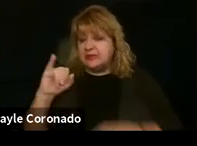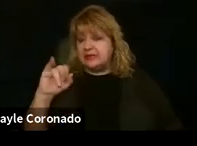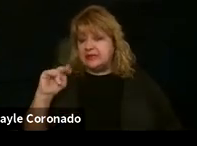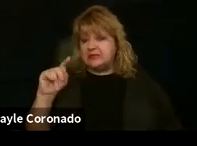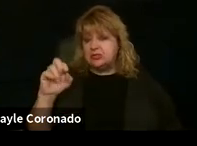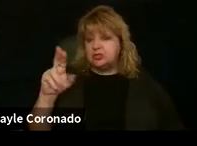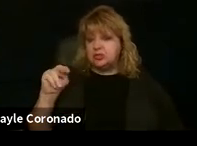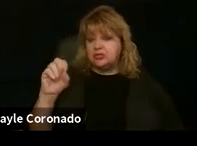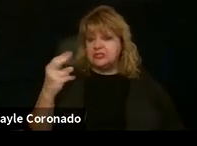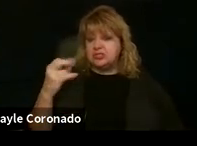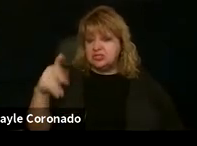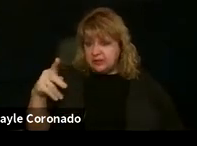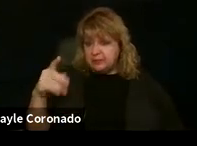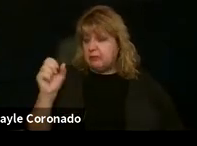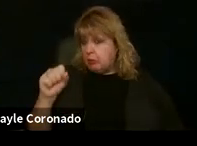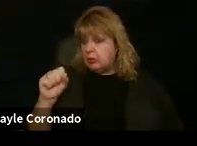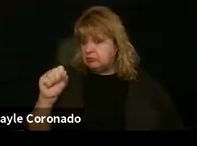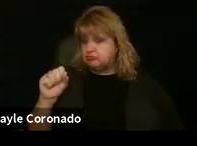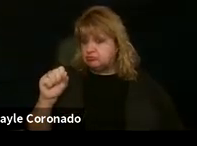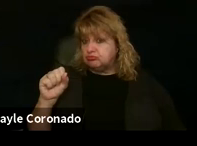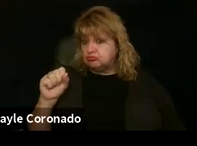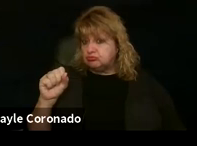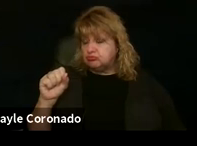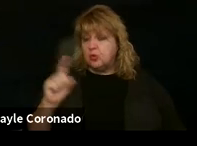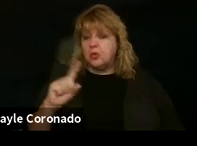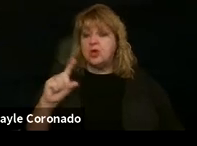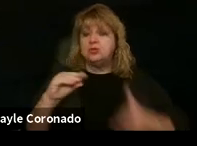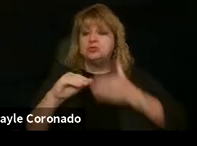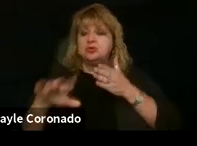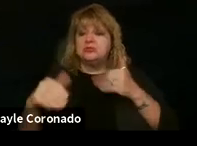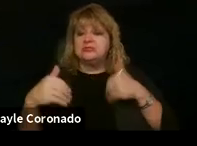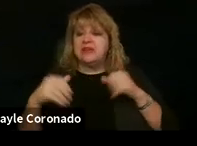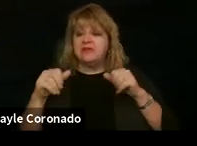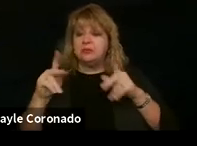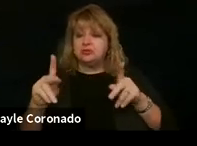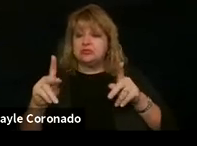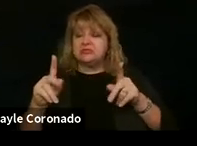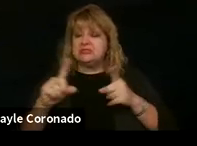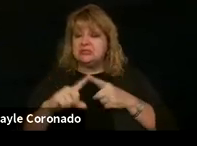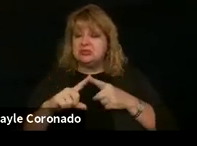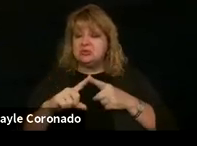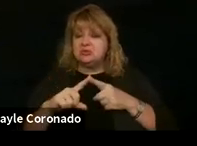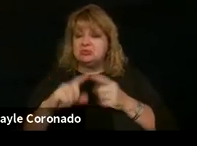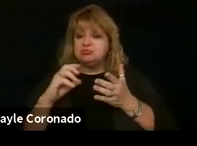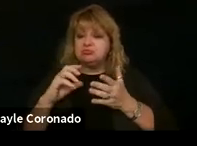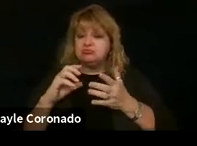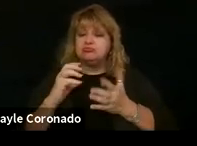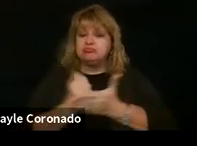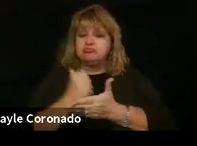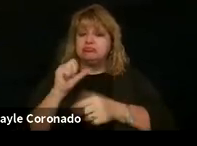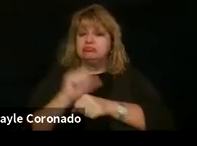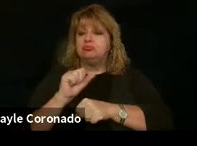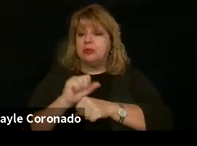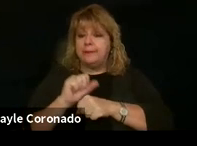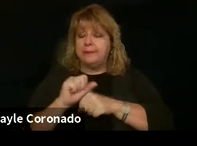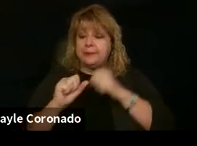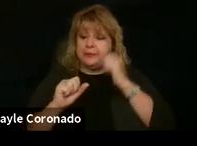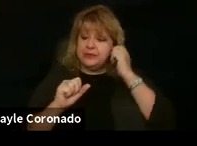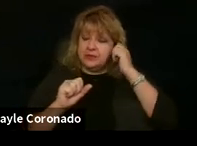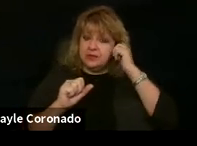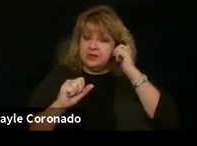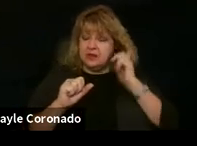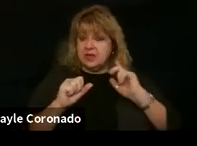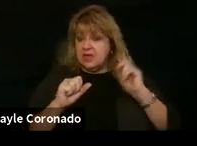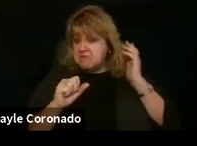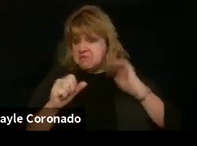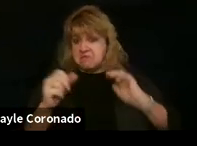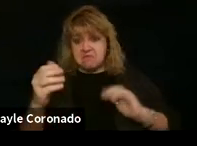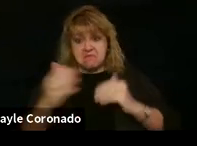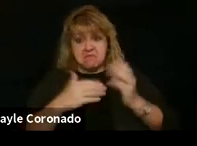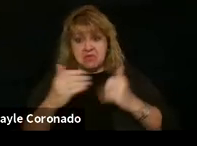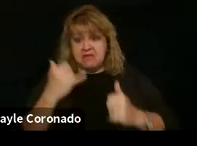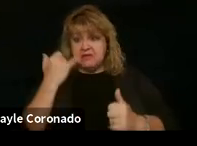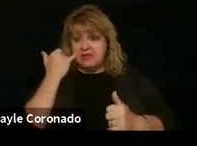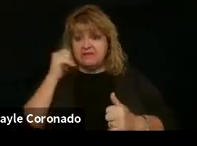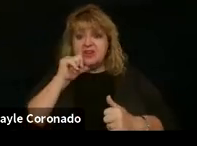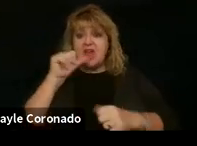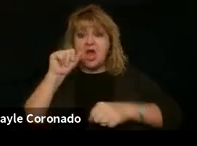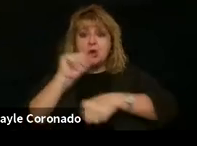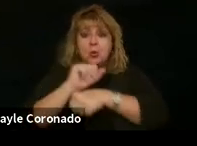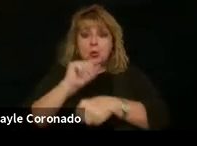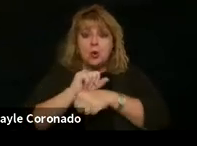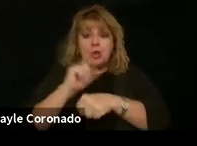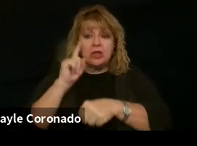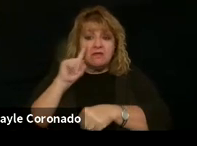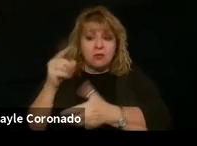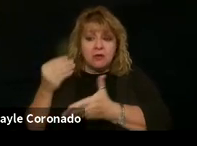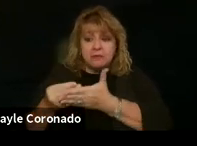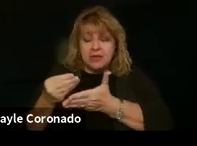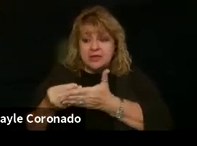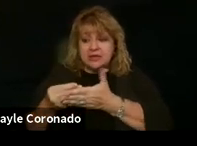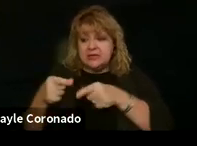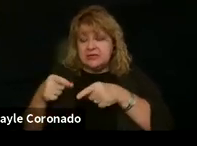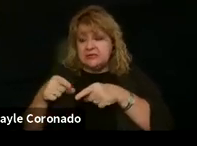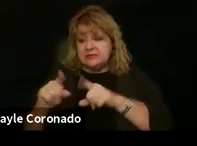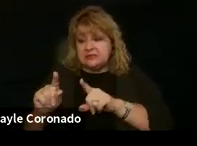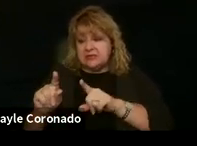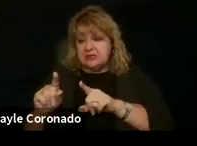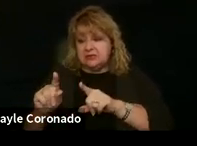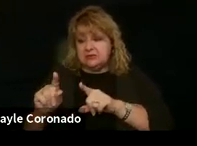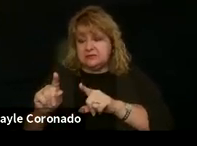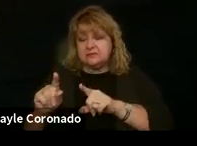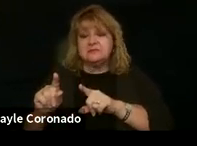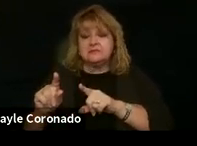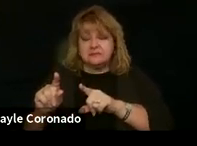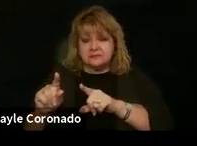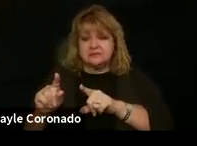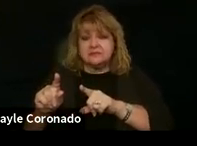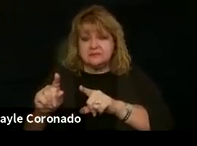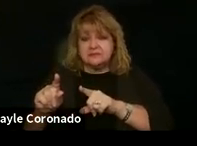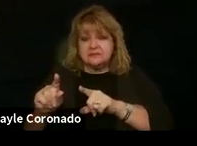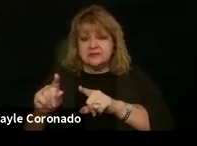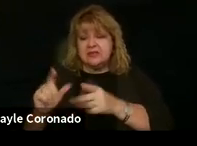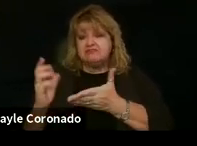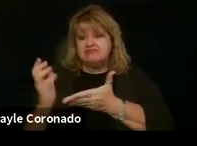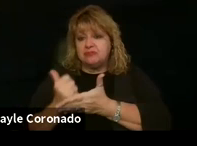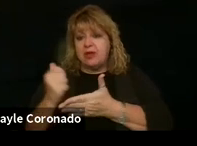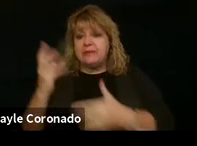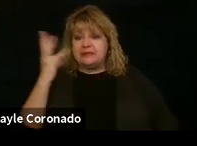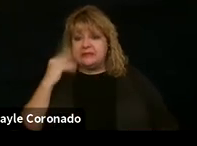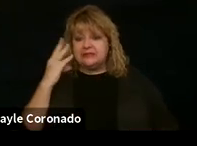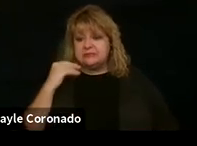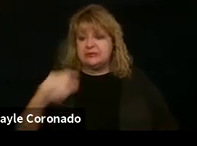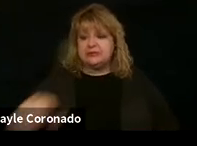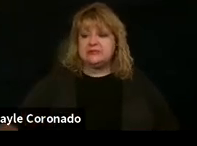So it's basically where the, the students have that opportunity to actually obtain employment and or even if they're not working, to be paid. They're still getting those experiences.